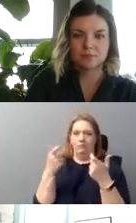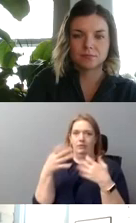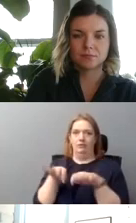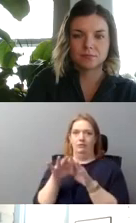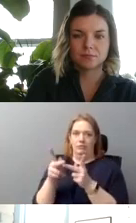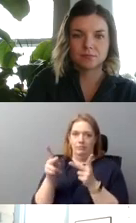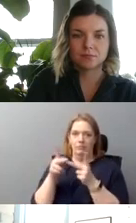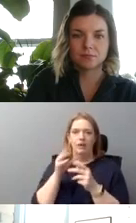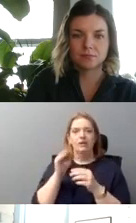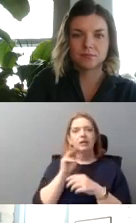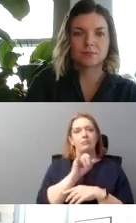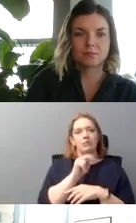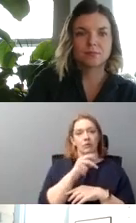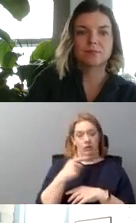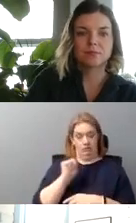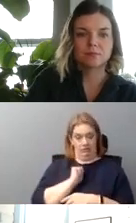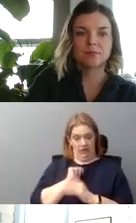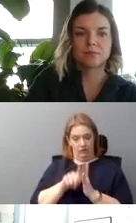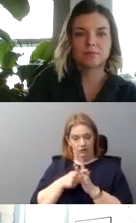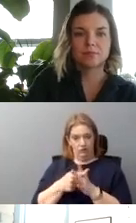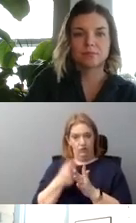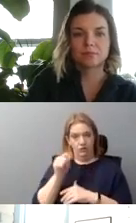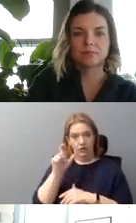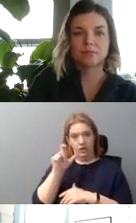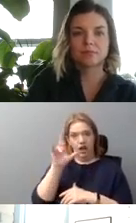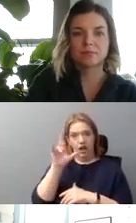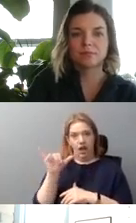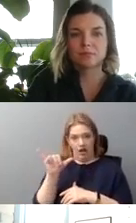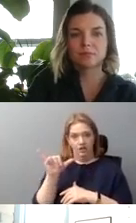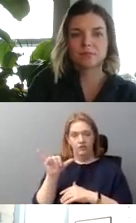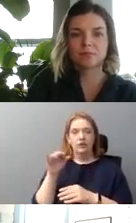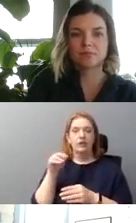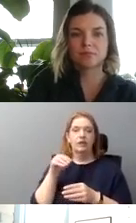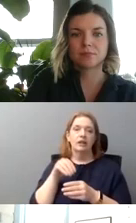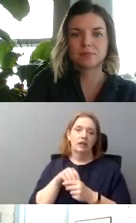starting a gallery in San Francisco. It's called Liminal Space SF, and it's San Francisco's first